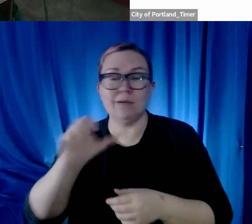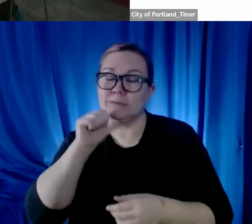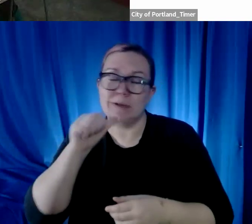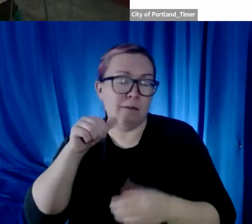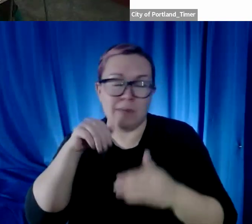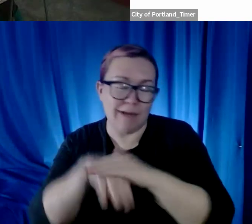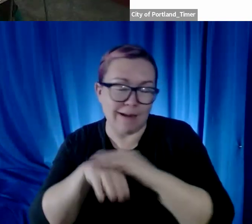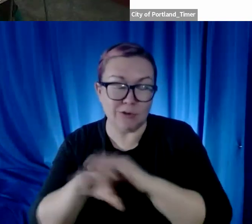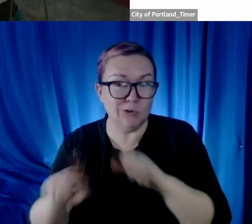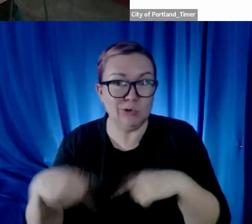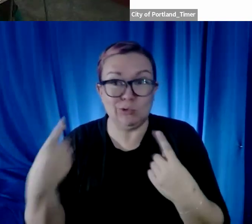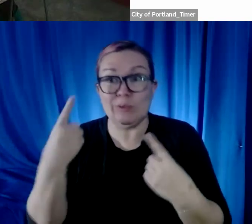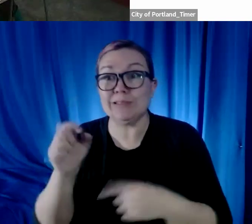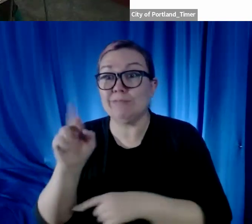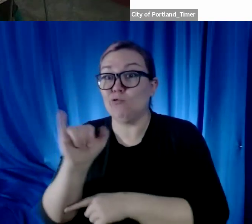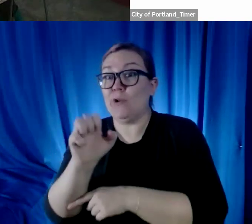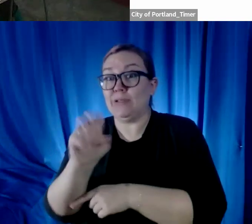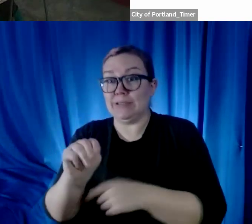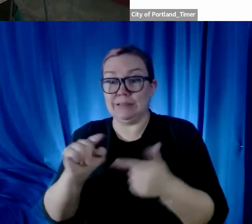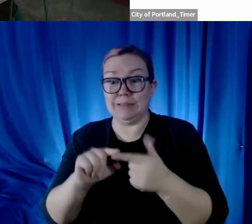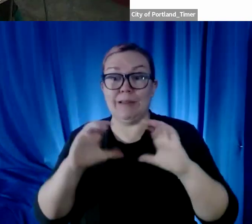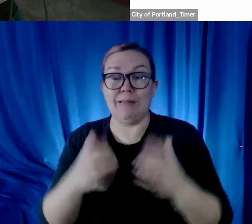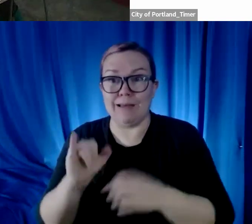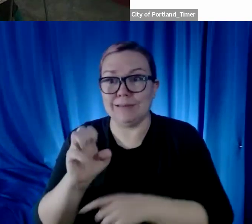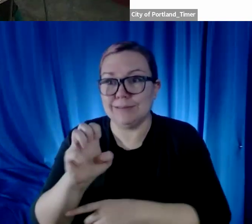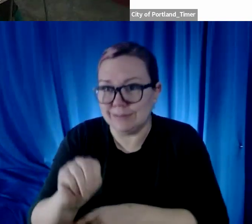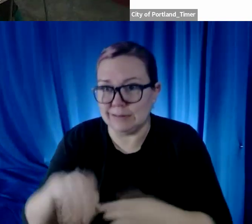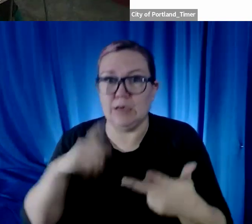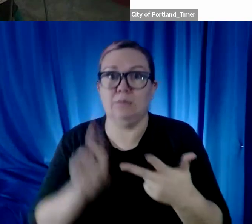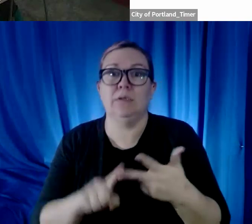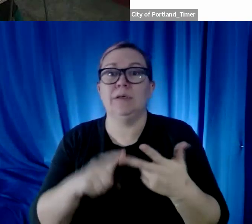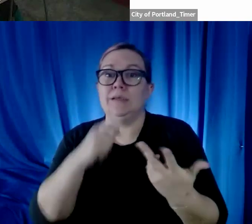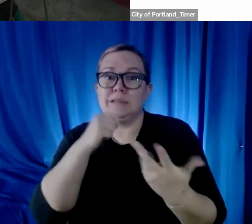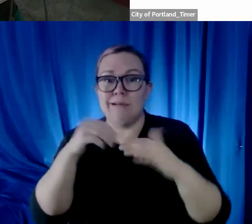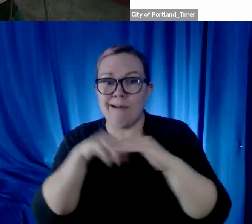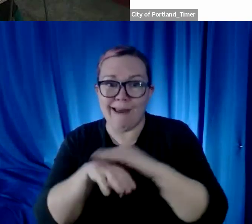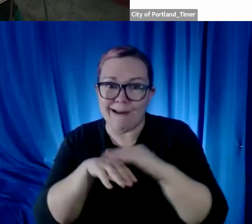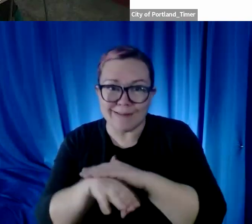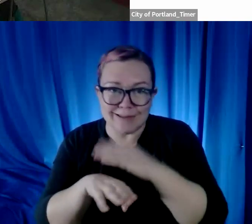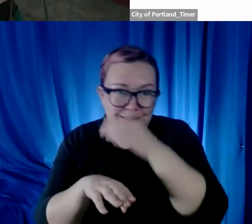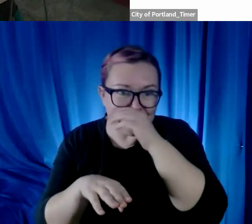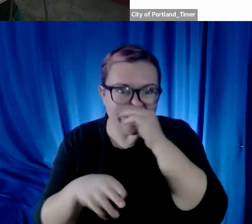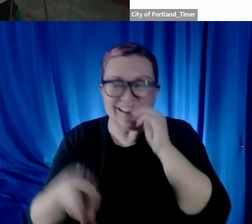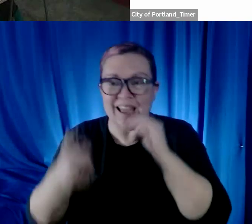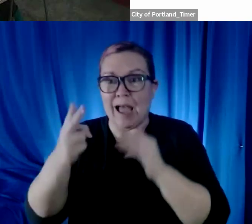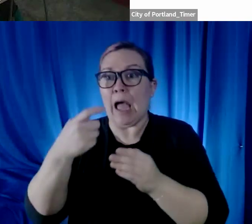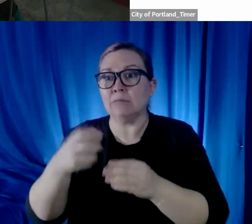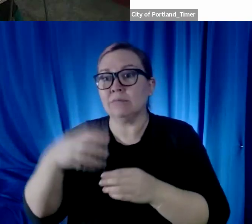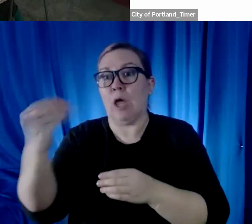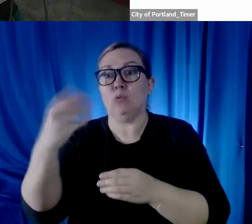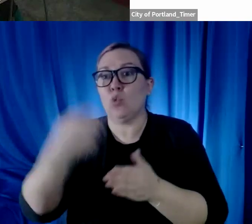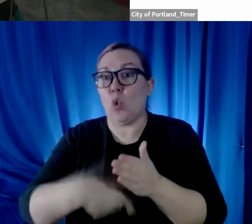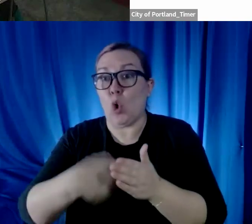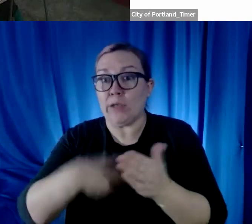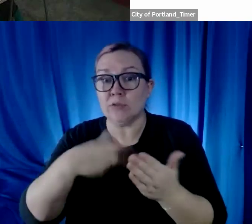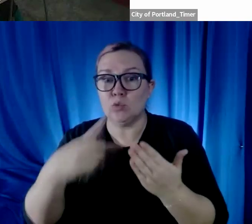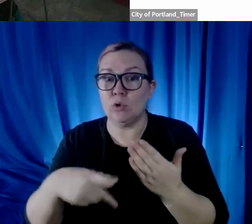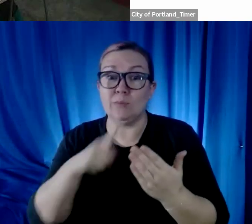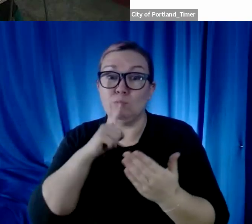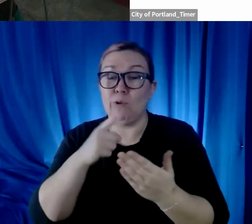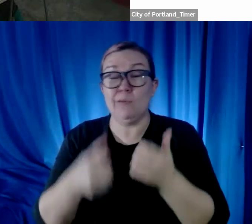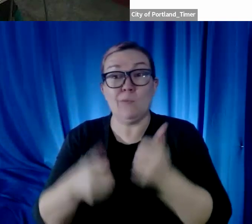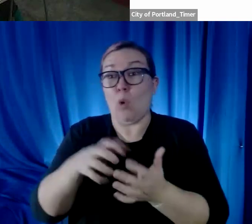Classism and the high cost of outdoor recreation. This is a time when nonprofits and federal programs that serve the most vulnerable are being targeted and shuttered by the anti-DEI agenda.